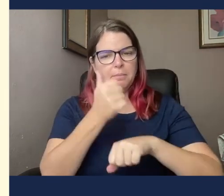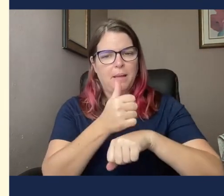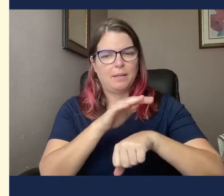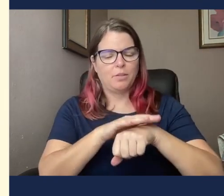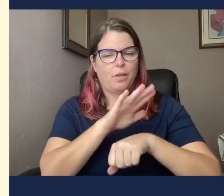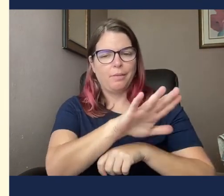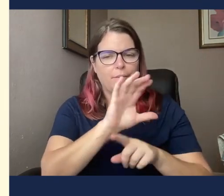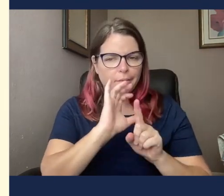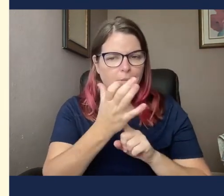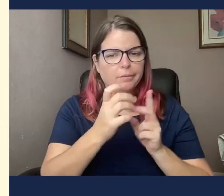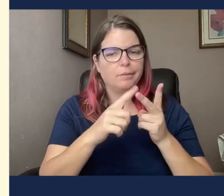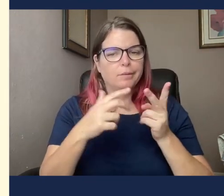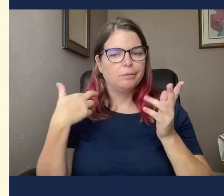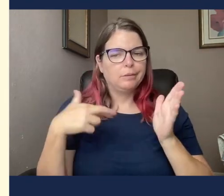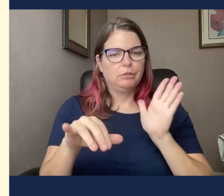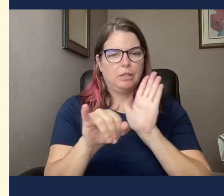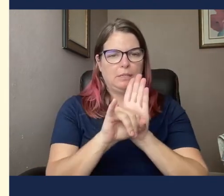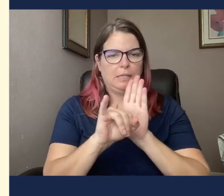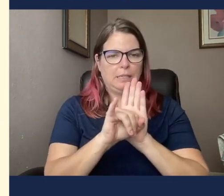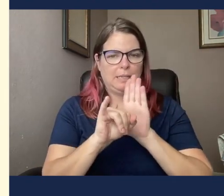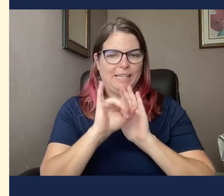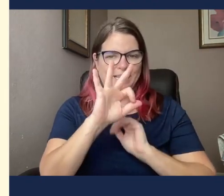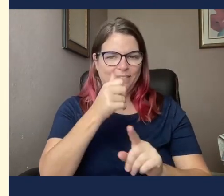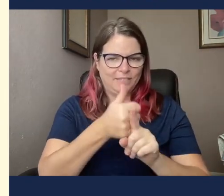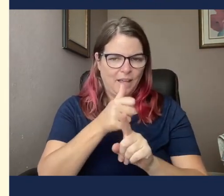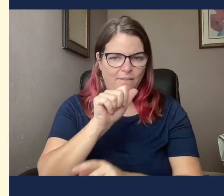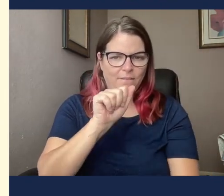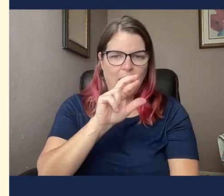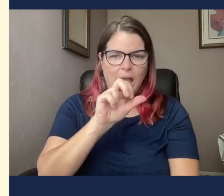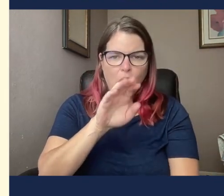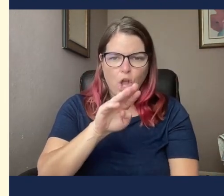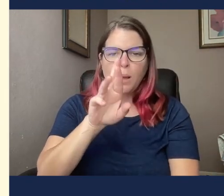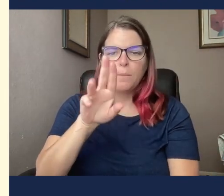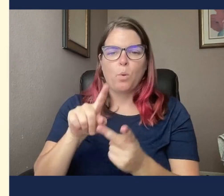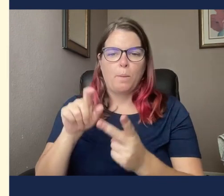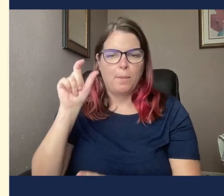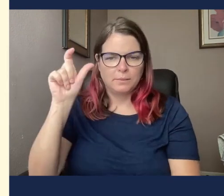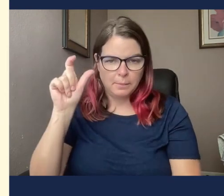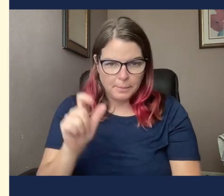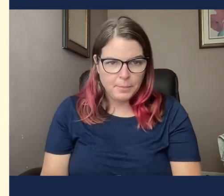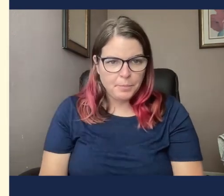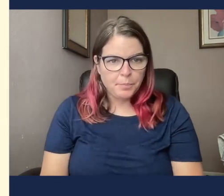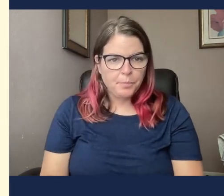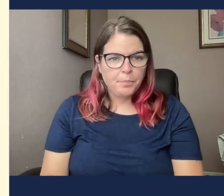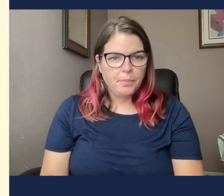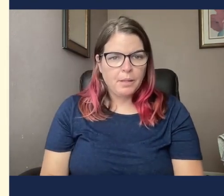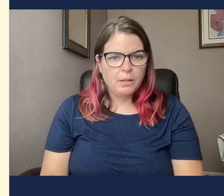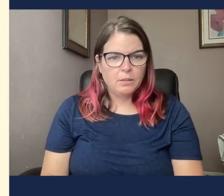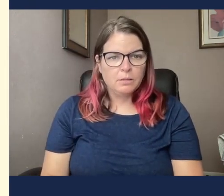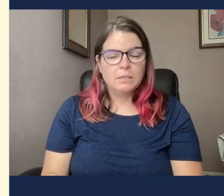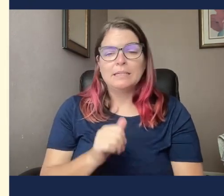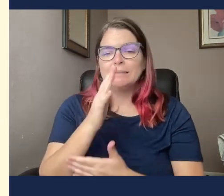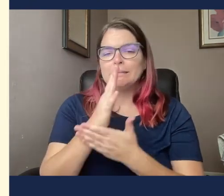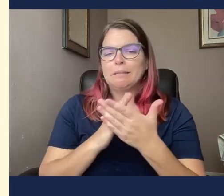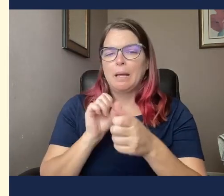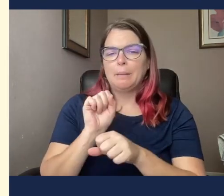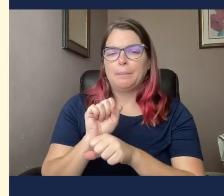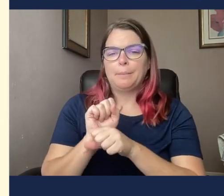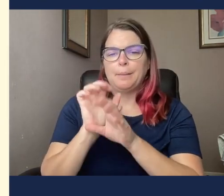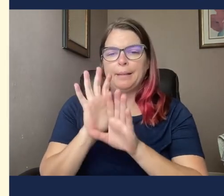international domestic terrorist attacks which is covered